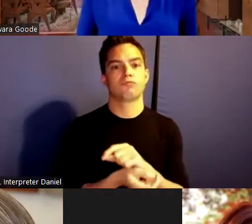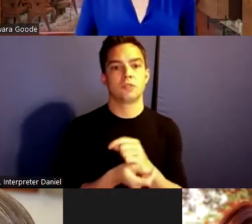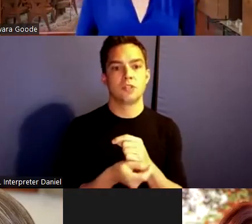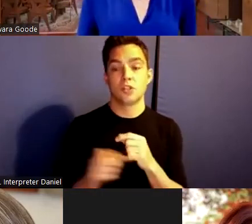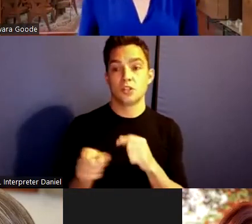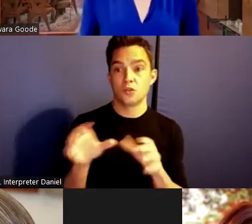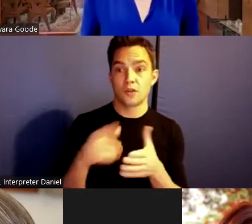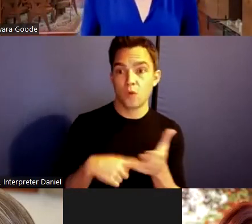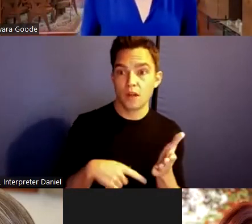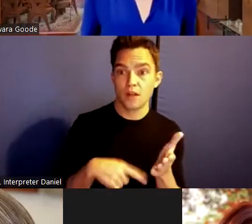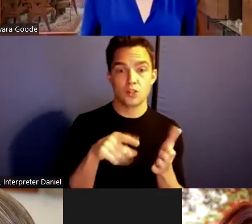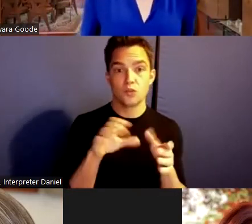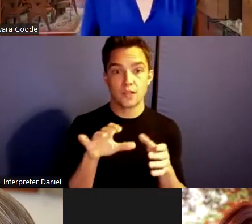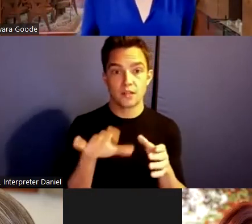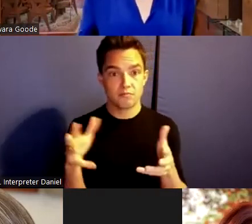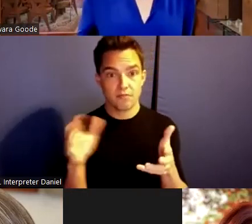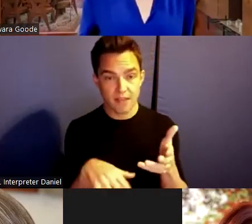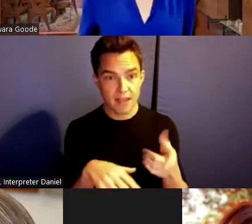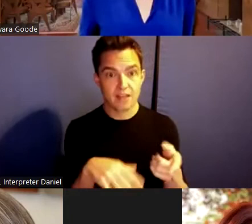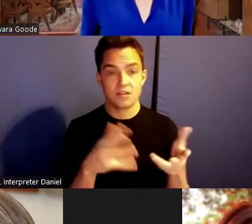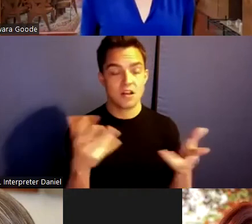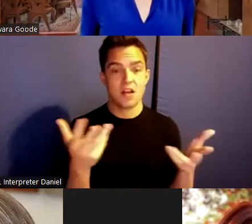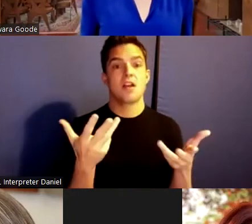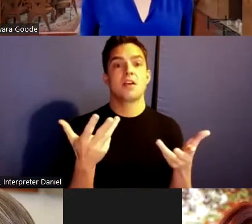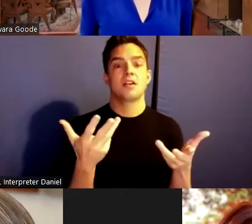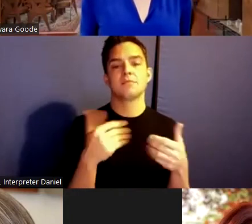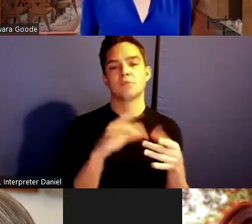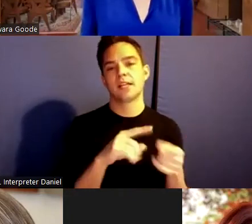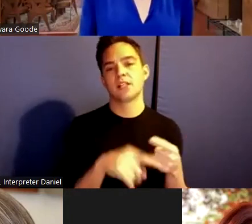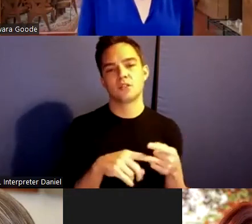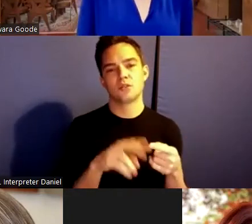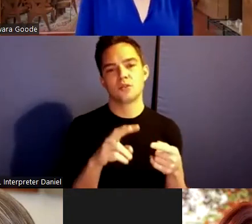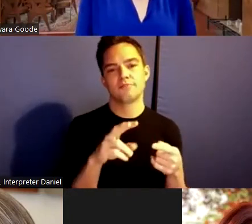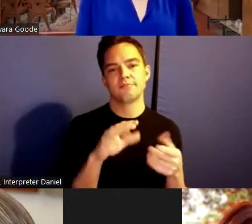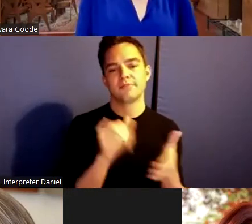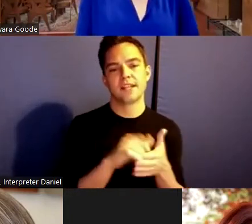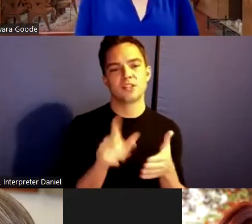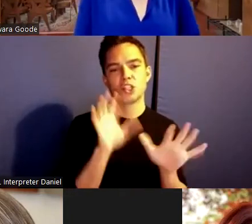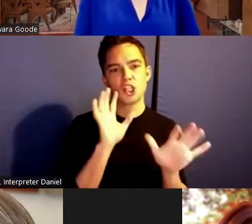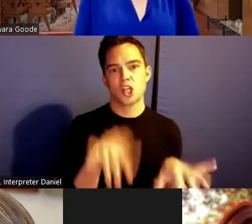this, this is you're trying to, you know, in terms of that's just shocking or heretical to